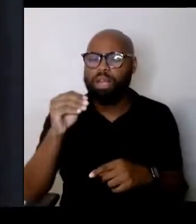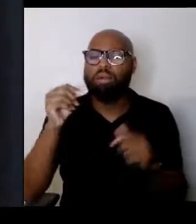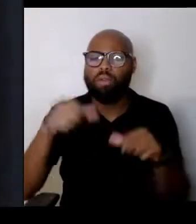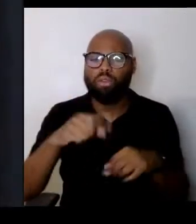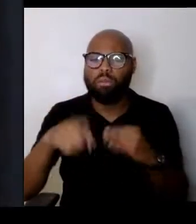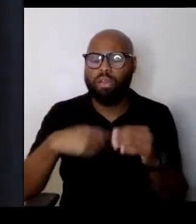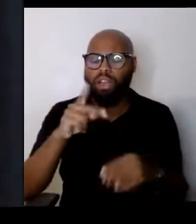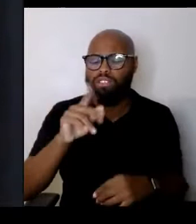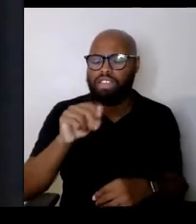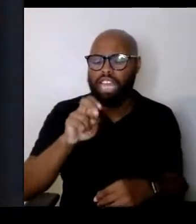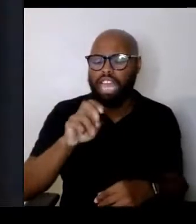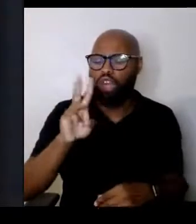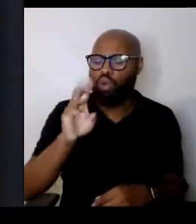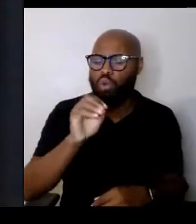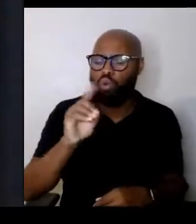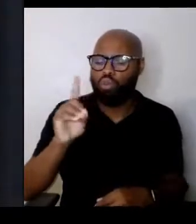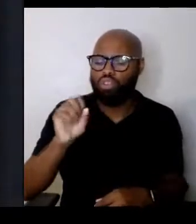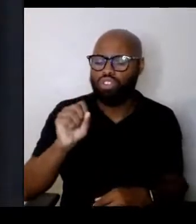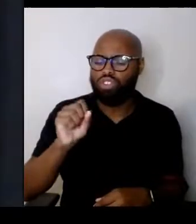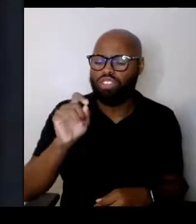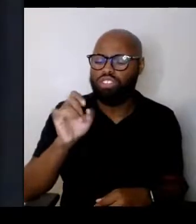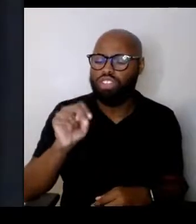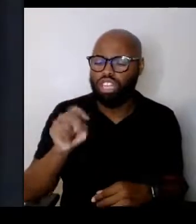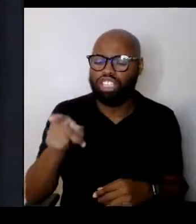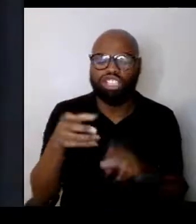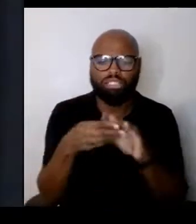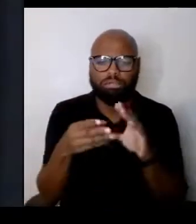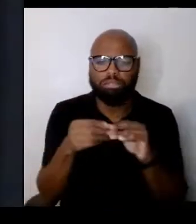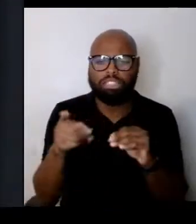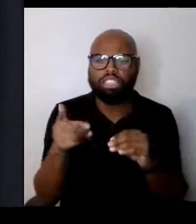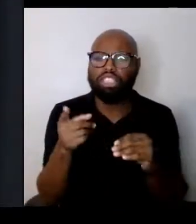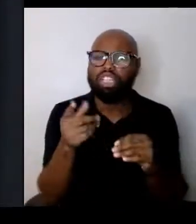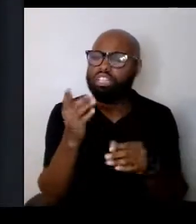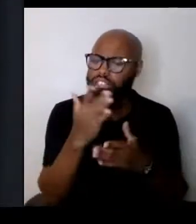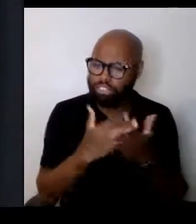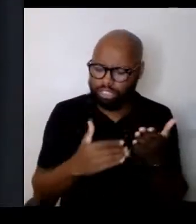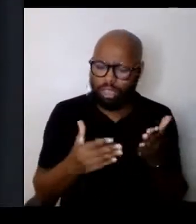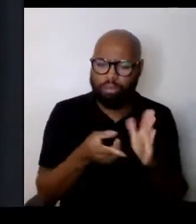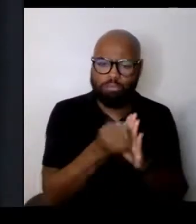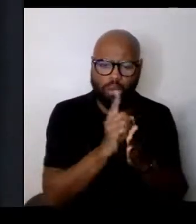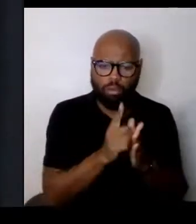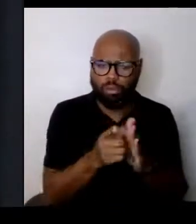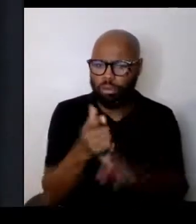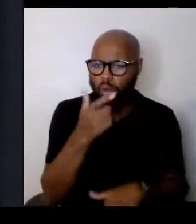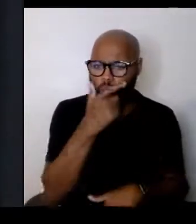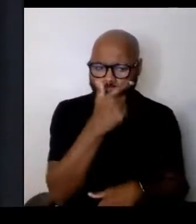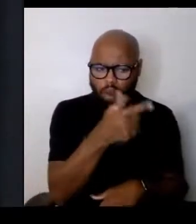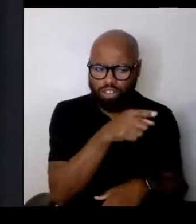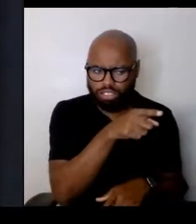And she said, "There were moments when I was watching, "the film and I would close my eyes,